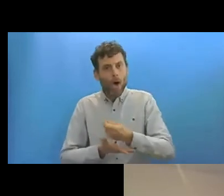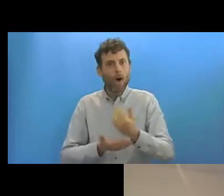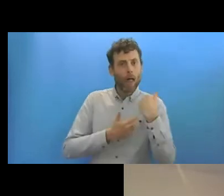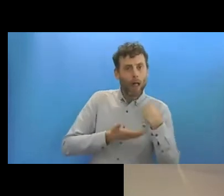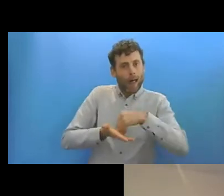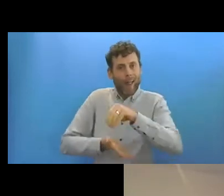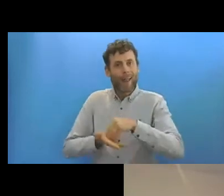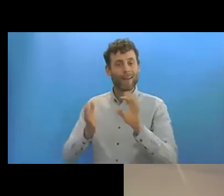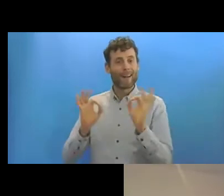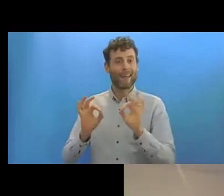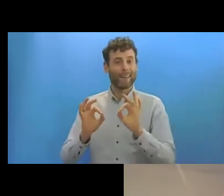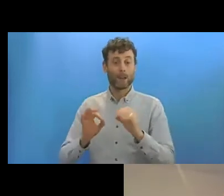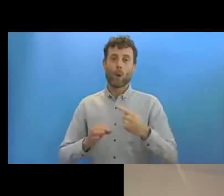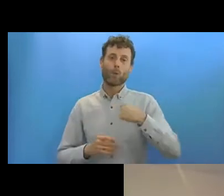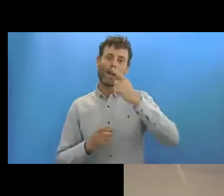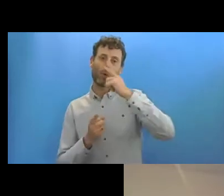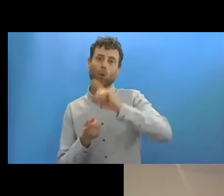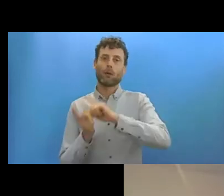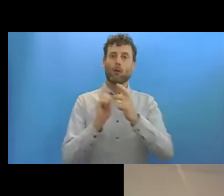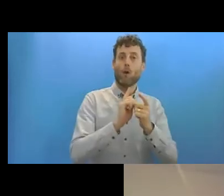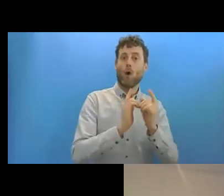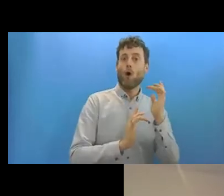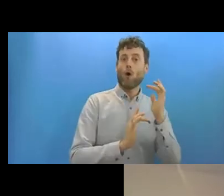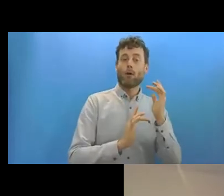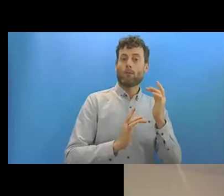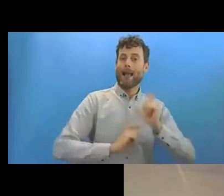we don't have a building, we weren't under the same financial pressure and that meant that Isabella and I were sat around twiddling our thumbs or concentrating on other things, we